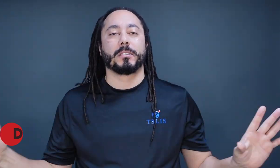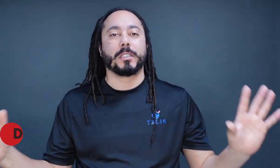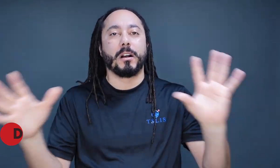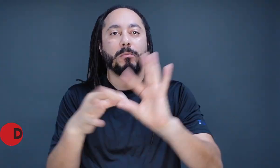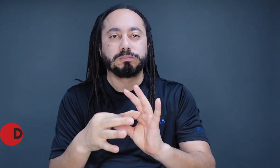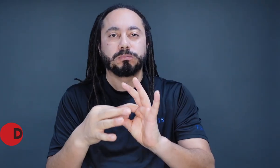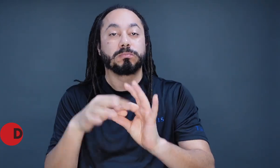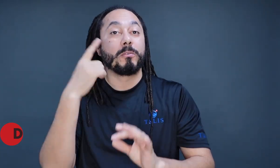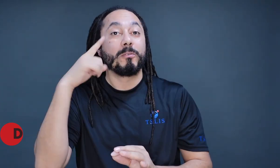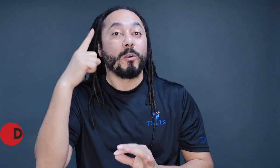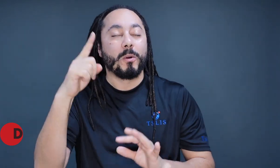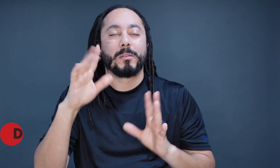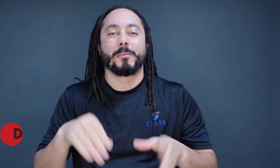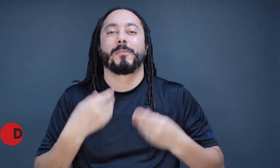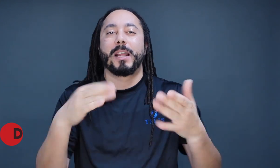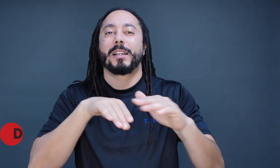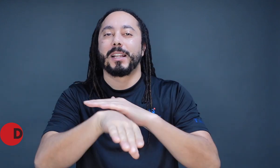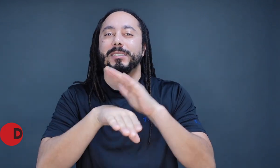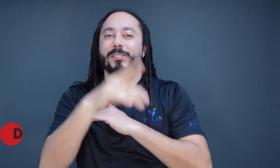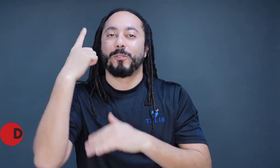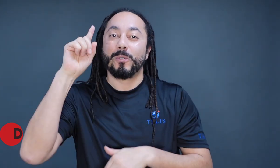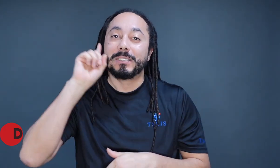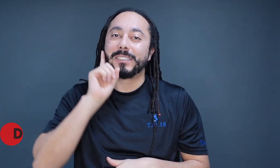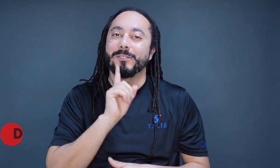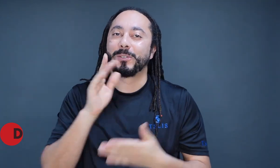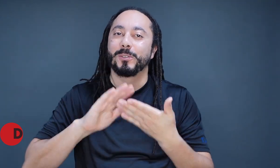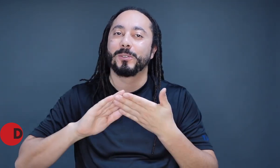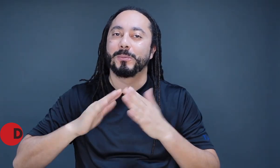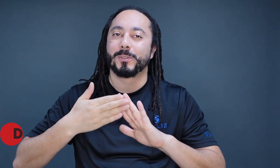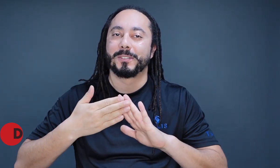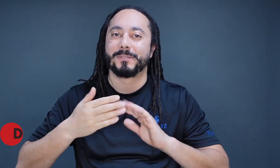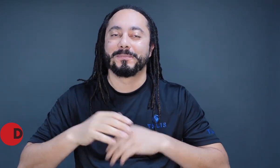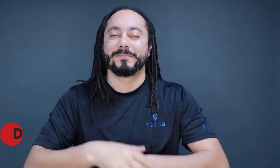to provide access for the Deaf community.